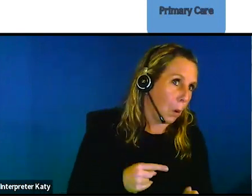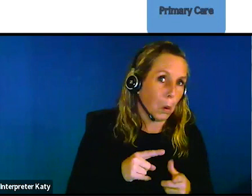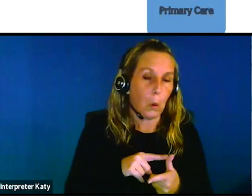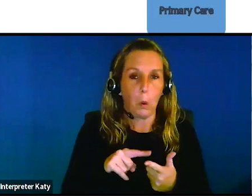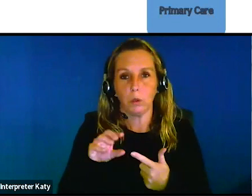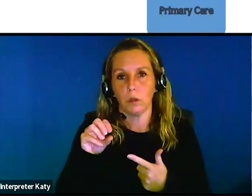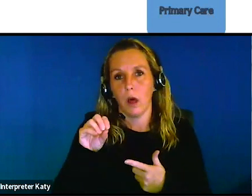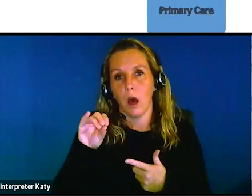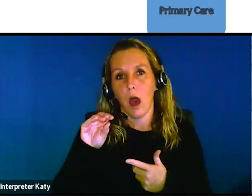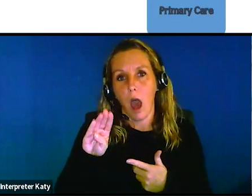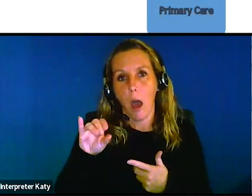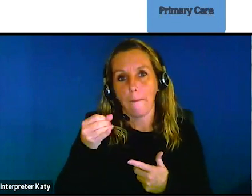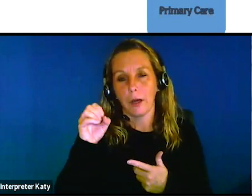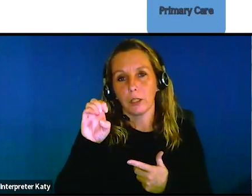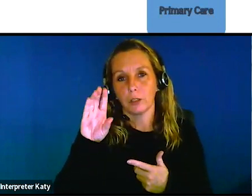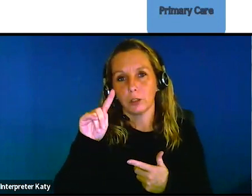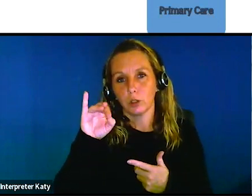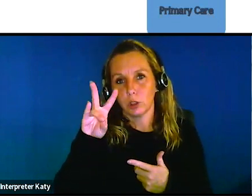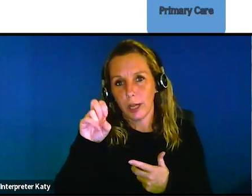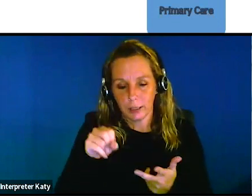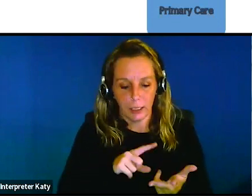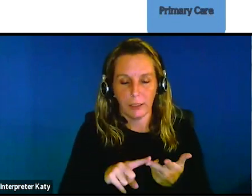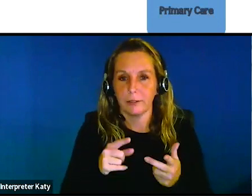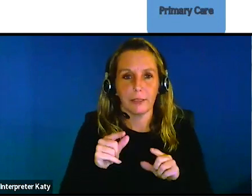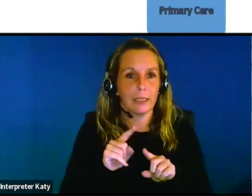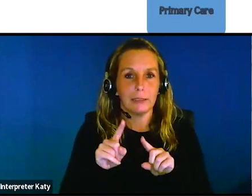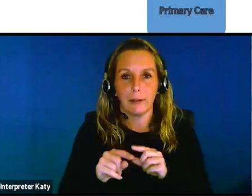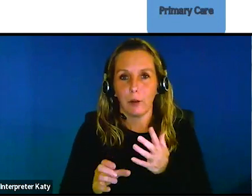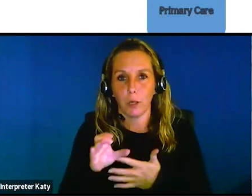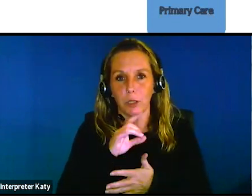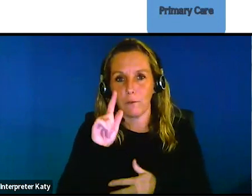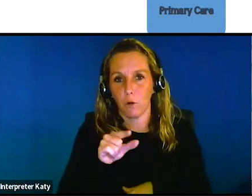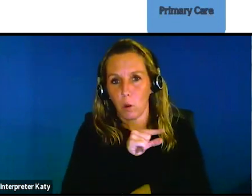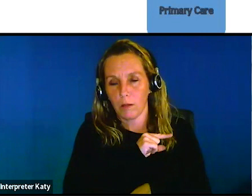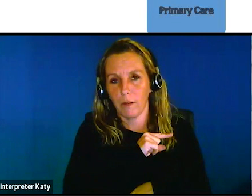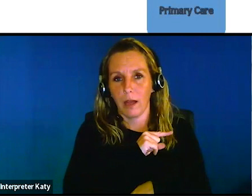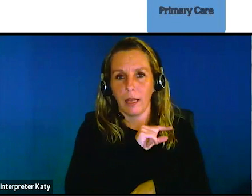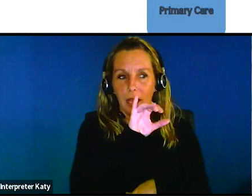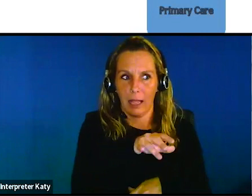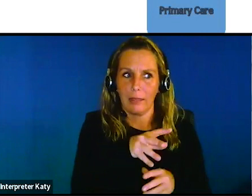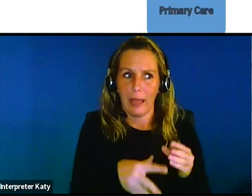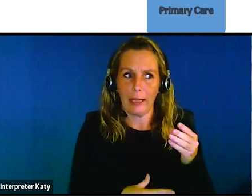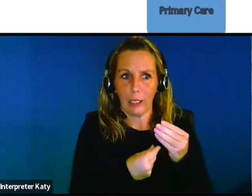differing qualifiers that adds to their stress and distress